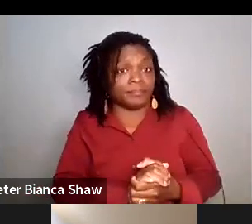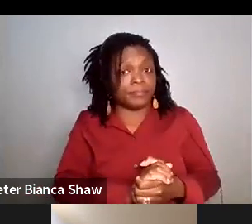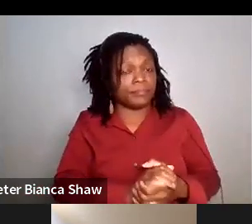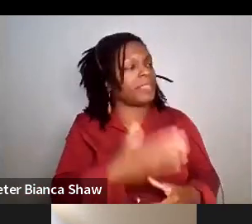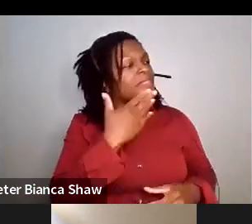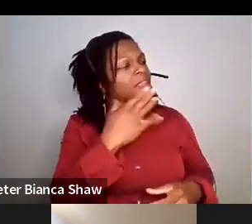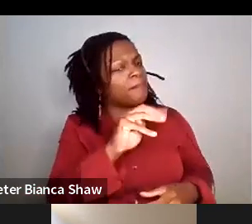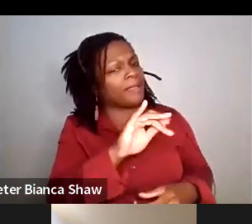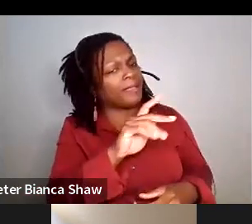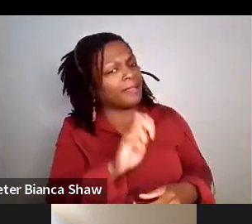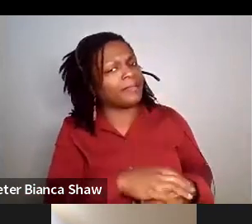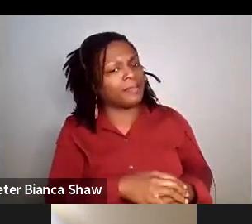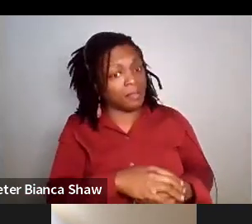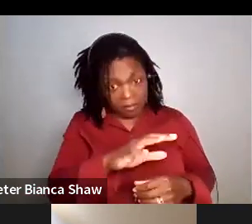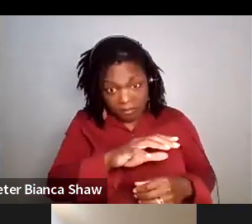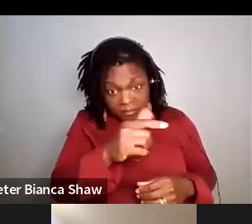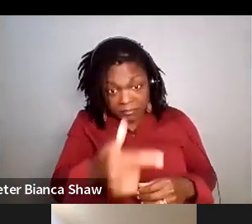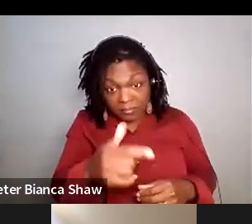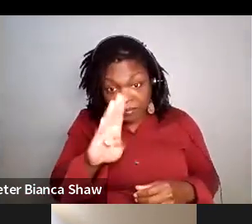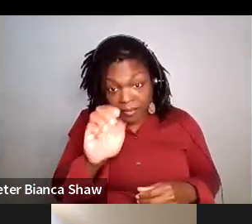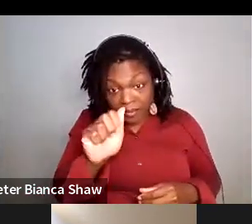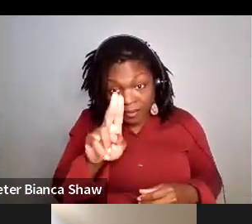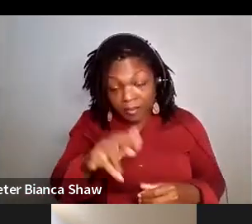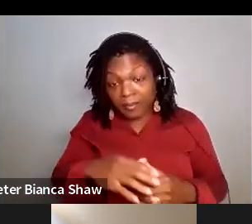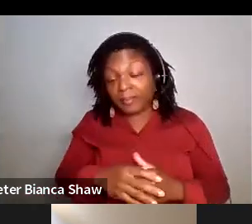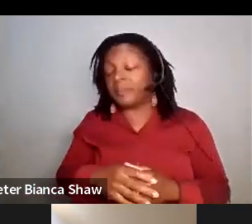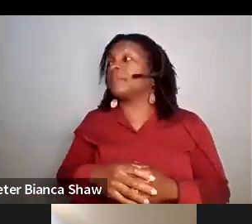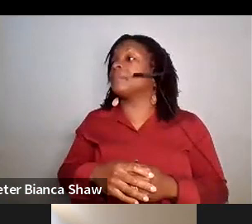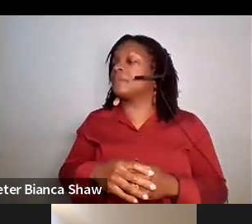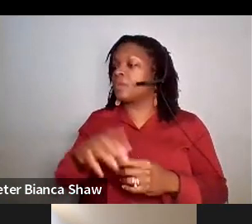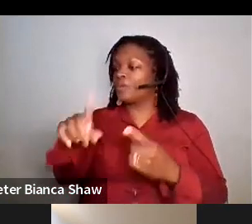I'd love to hear your thoughts on this well when I first saw the question.